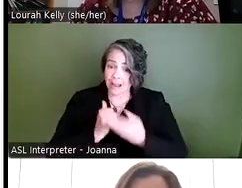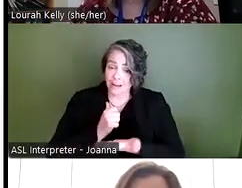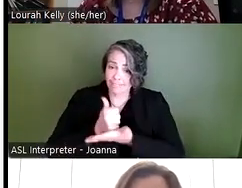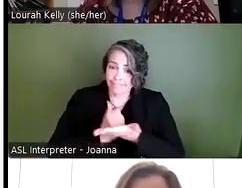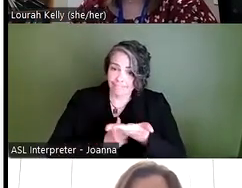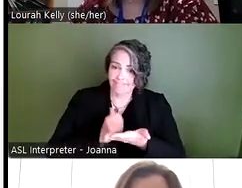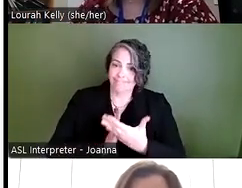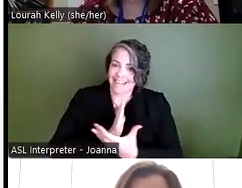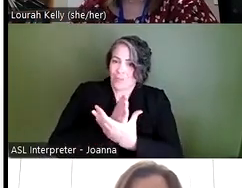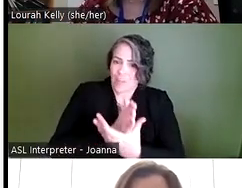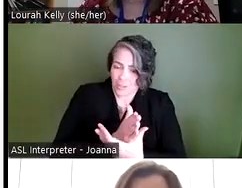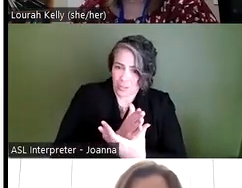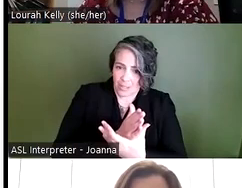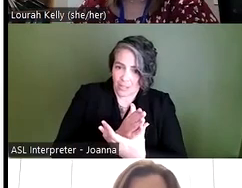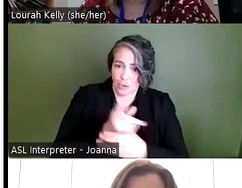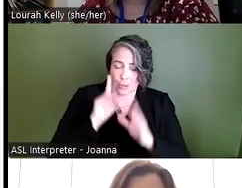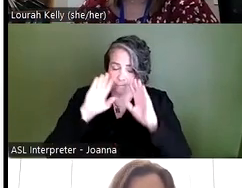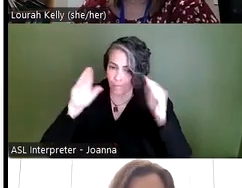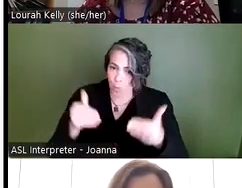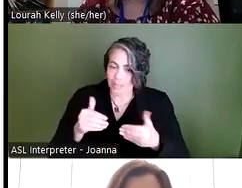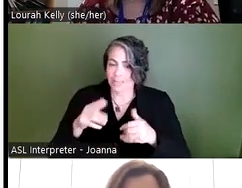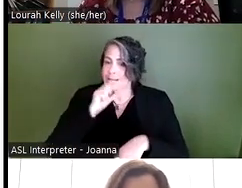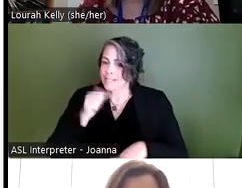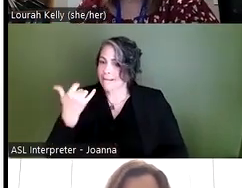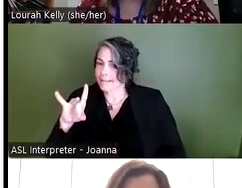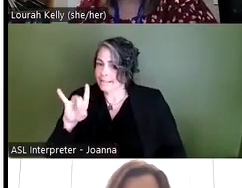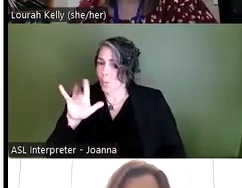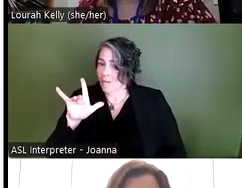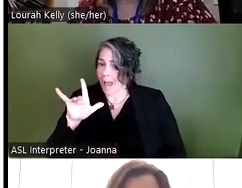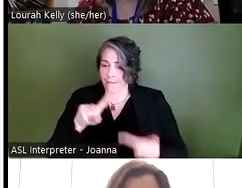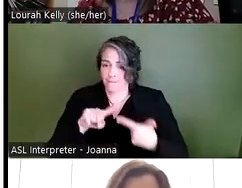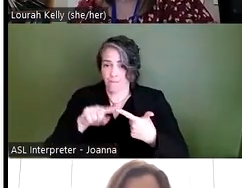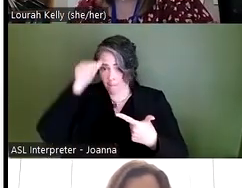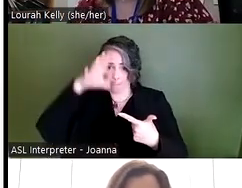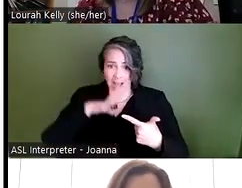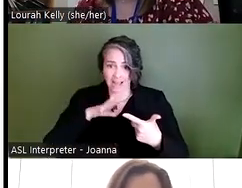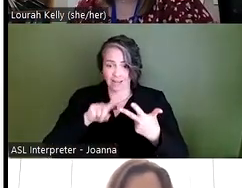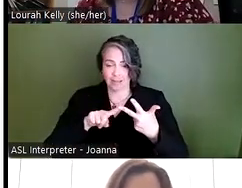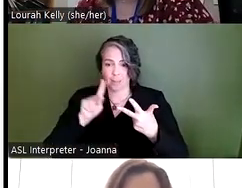so 18 to 25 year olds, and to men, and to people with minority sexual identities and